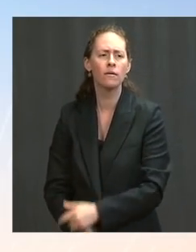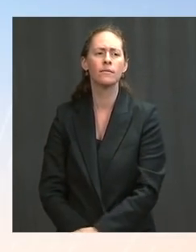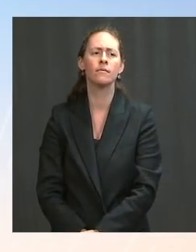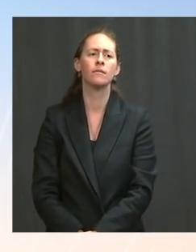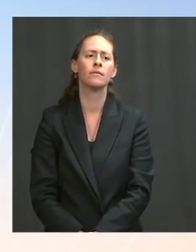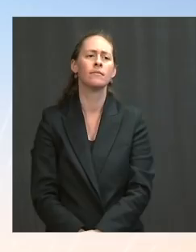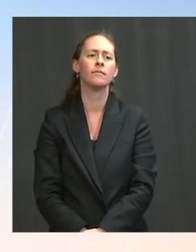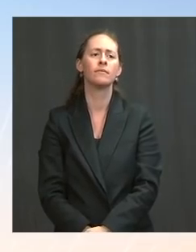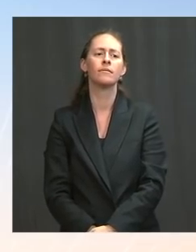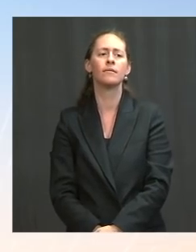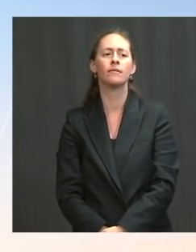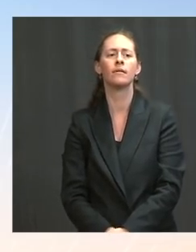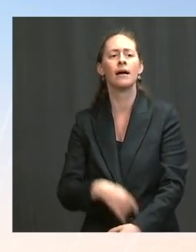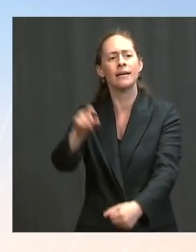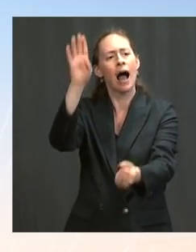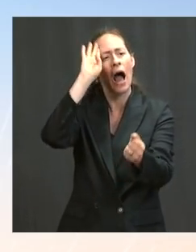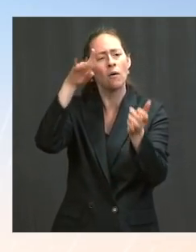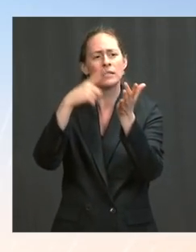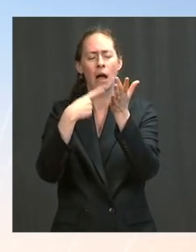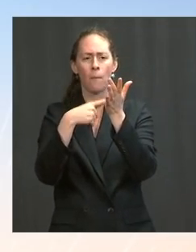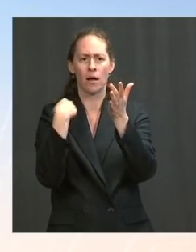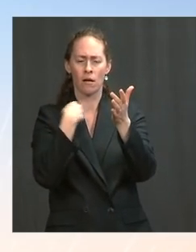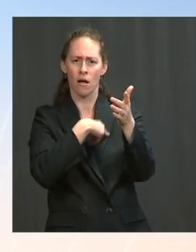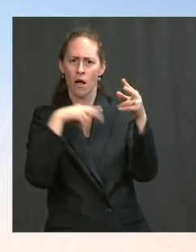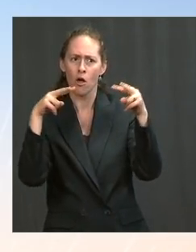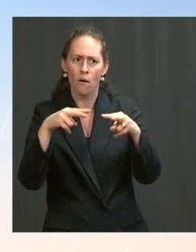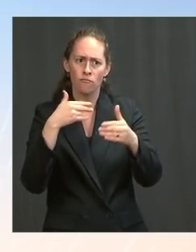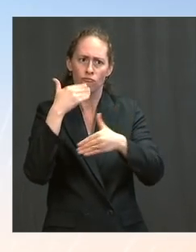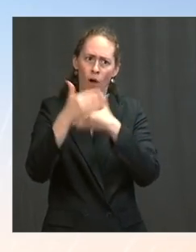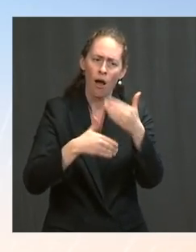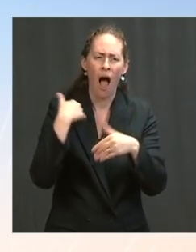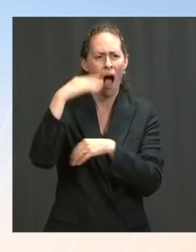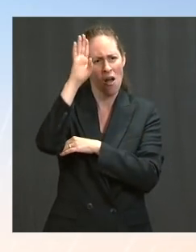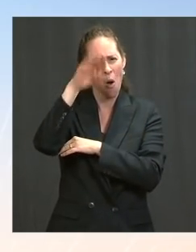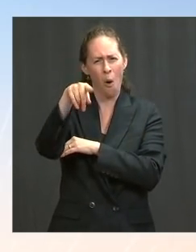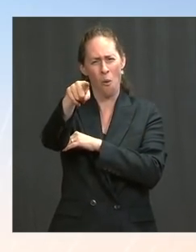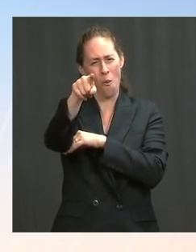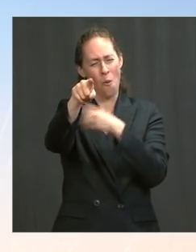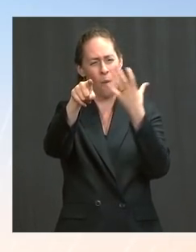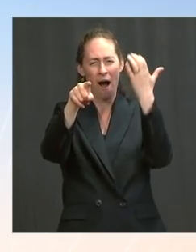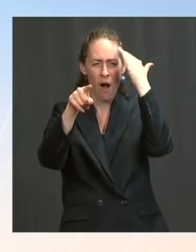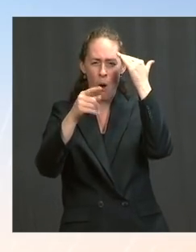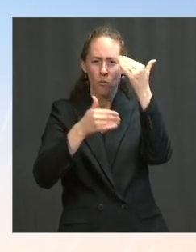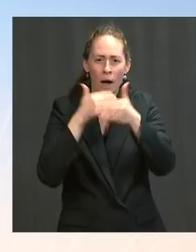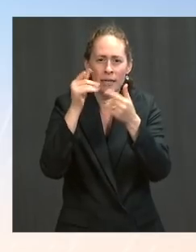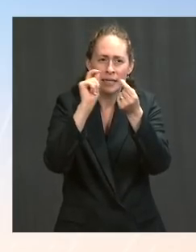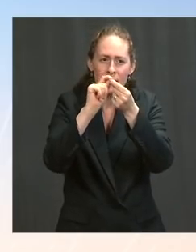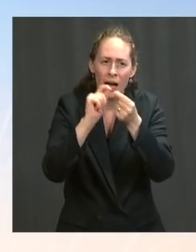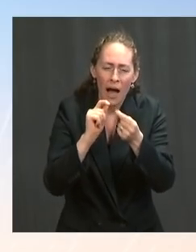sometimes on process in here. I understand that the -- The Press: And on -- >> Ms. Psaki: -- the process of a bill becoming a law is important. But -- >> The Press: But also --